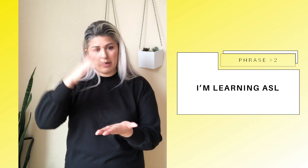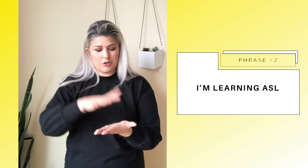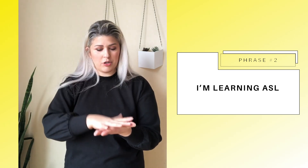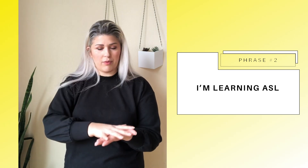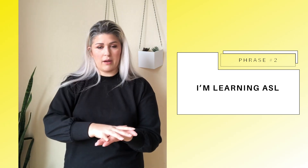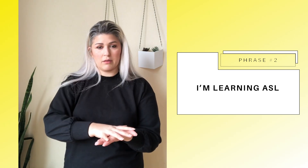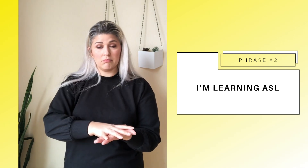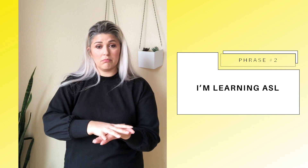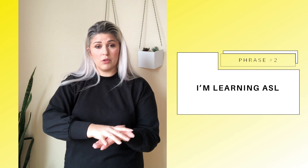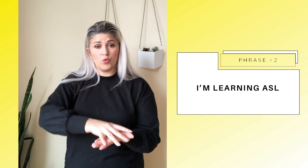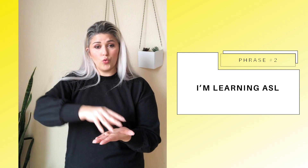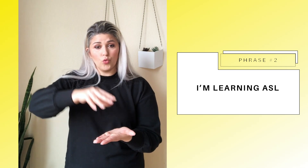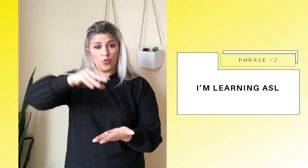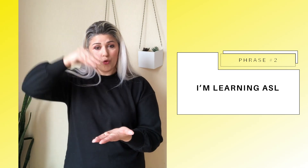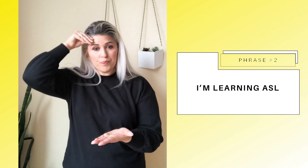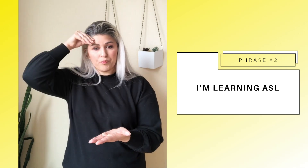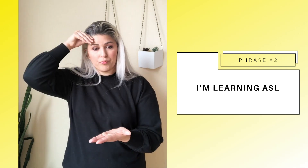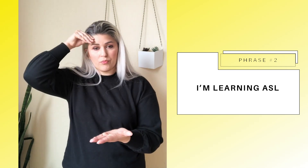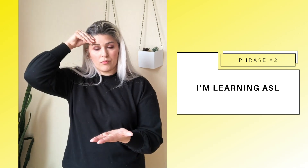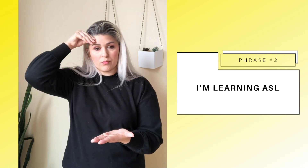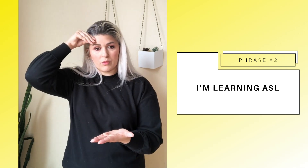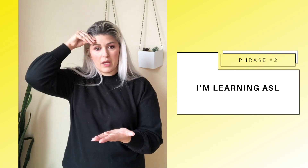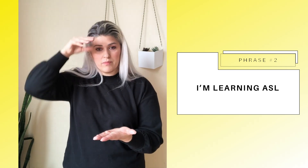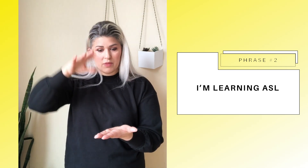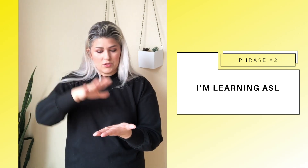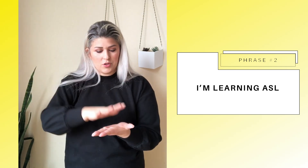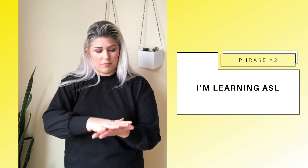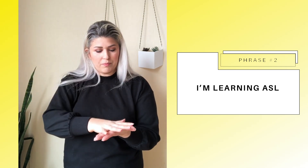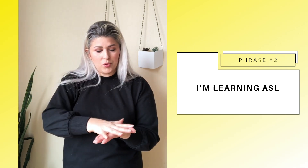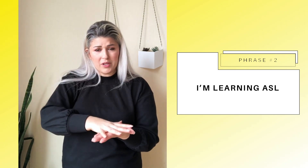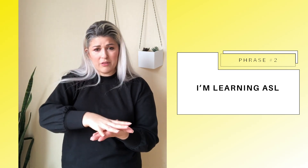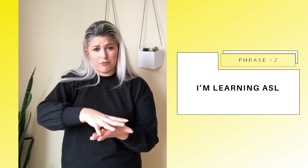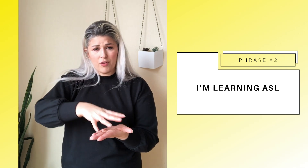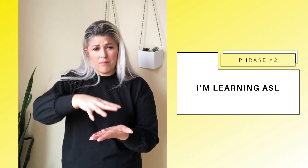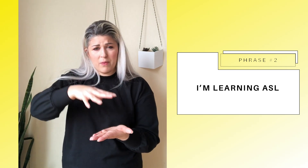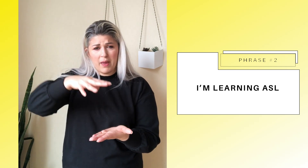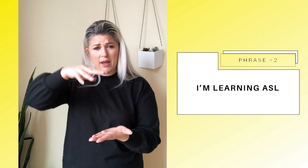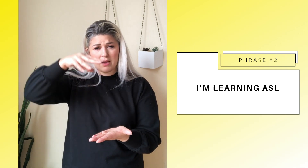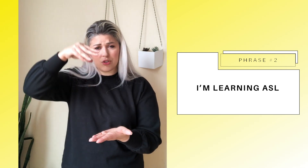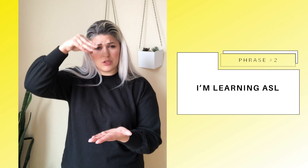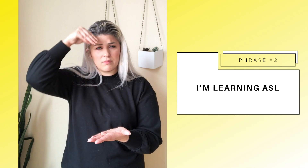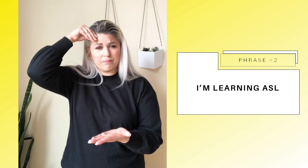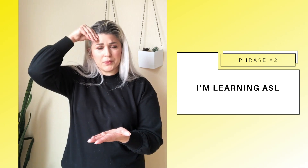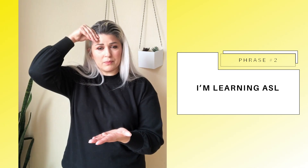it into your brain. Okay? So you're pulling it from the page, boom,